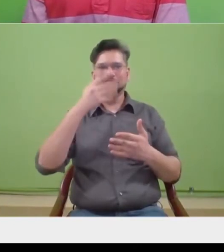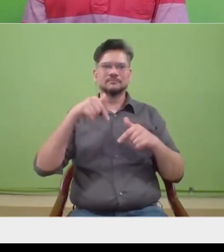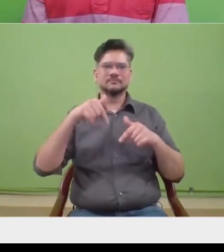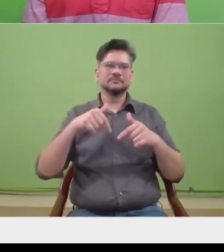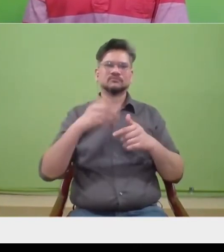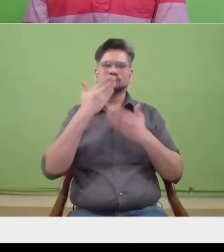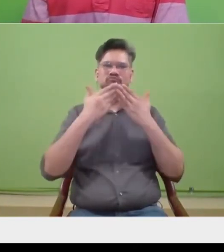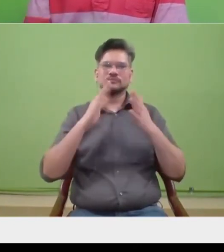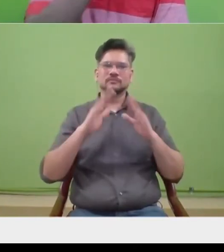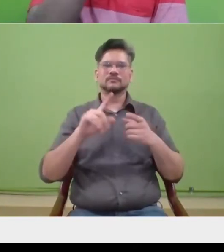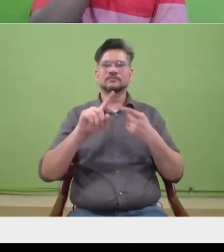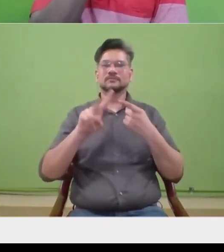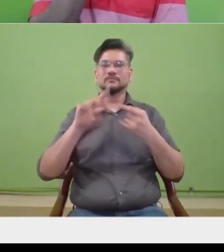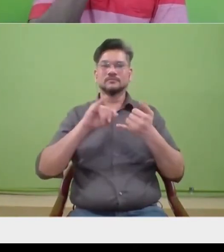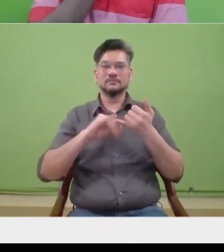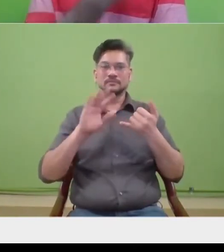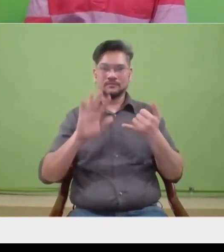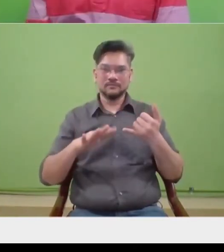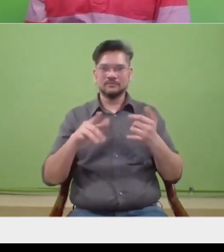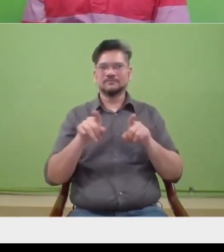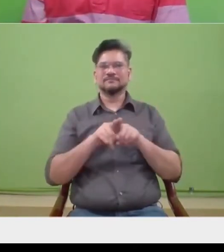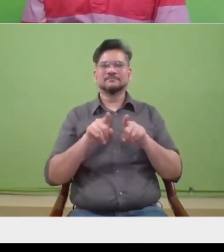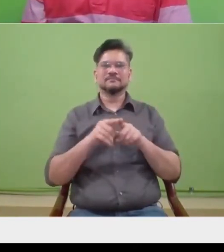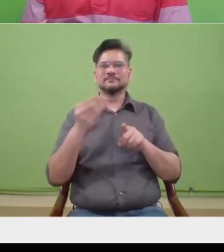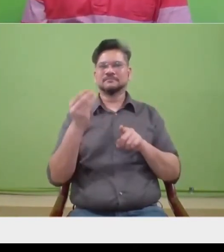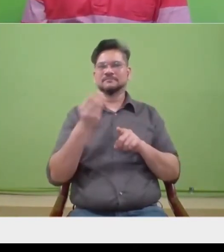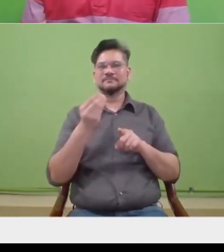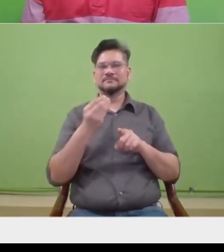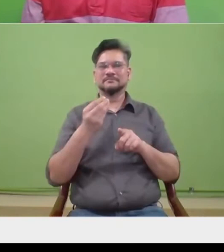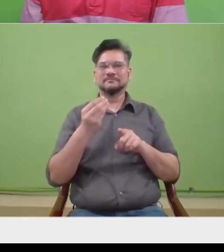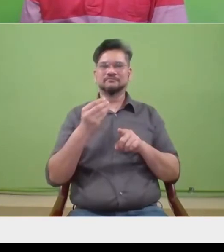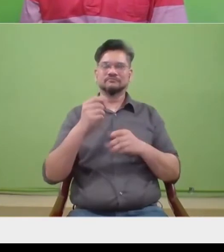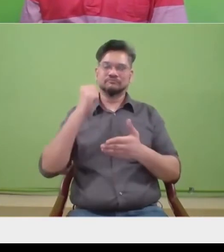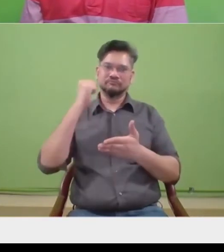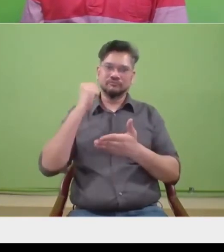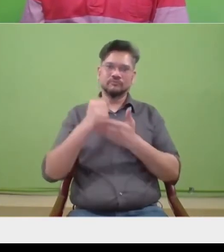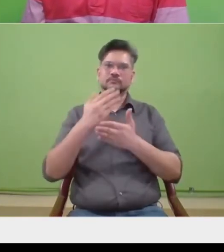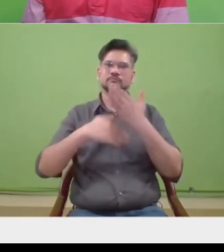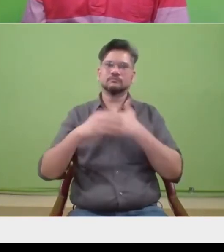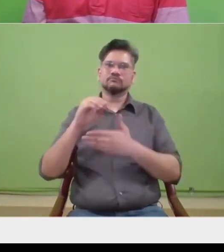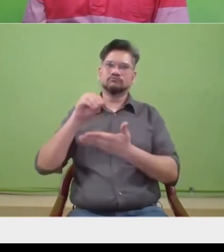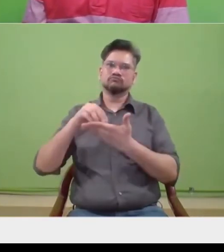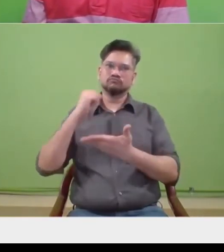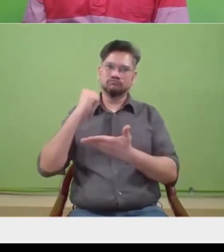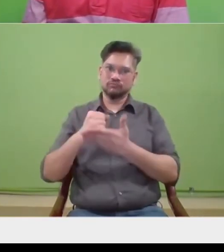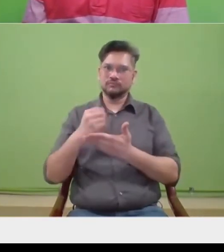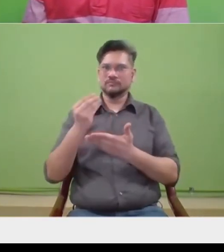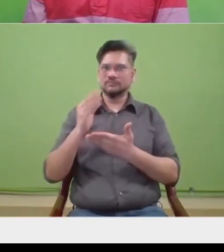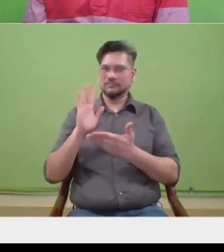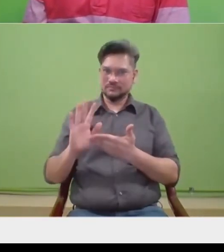where you have some compulsory chapter on disability and in most cases those those are